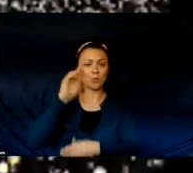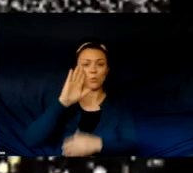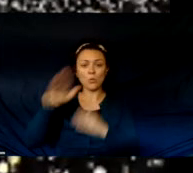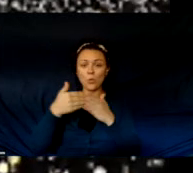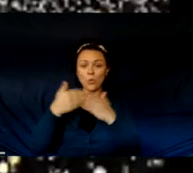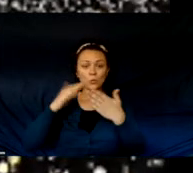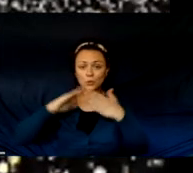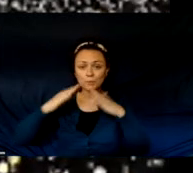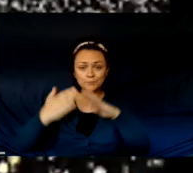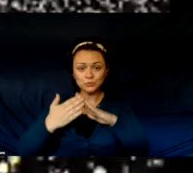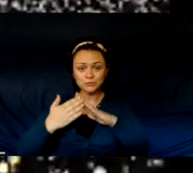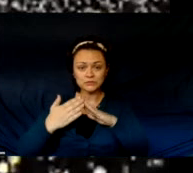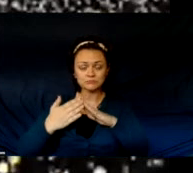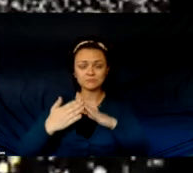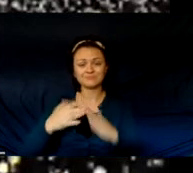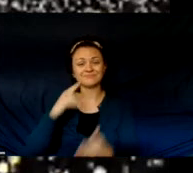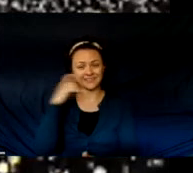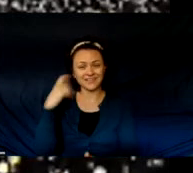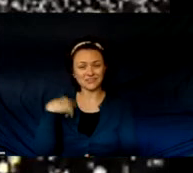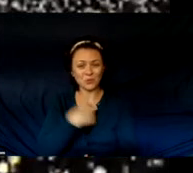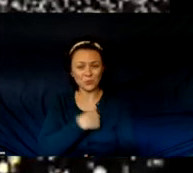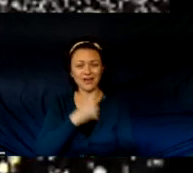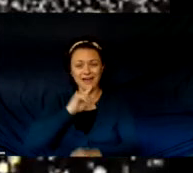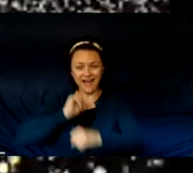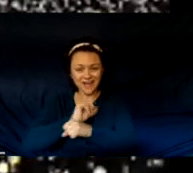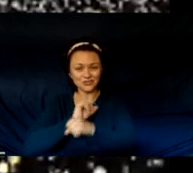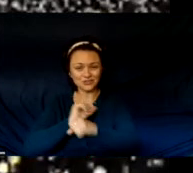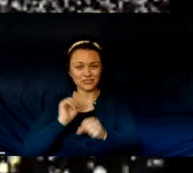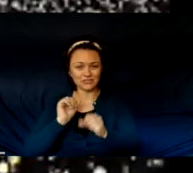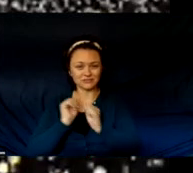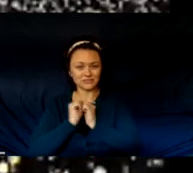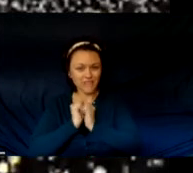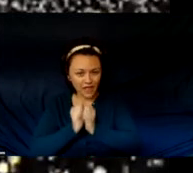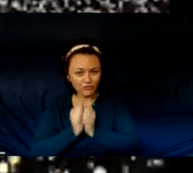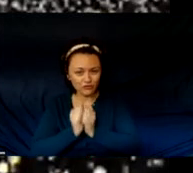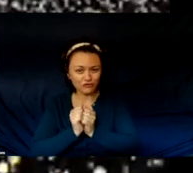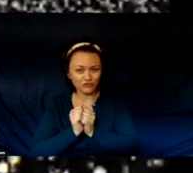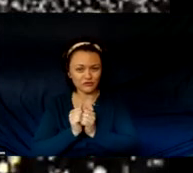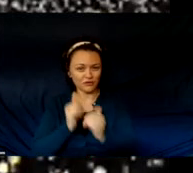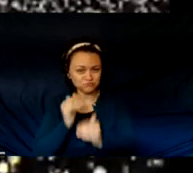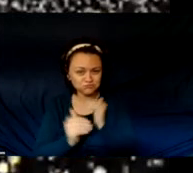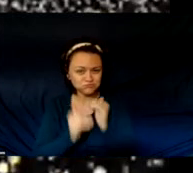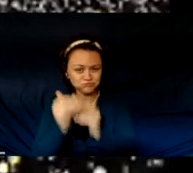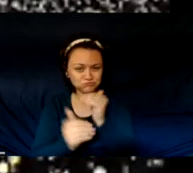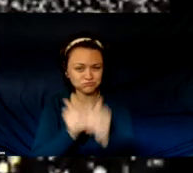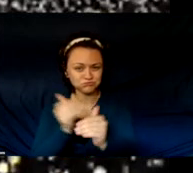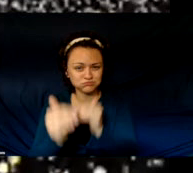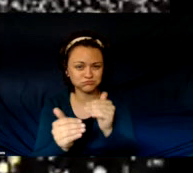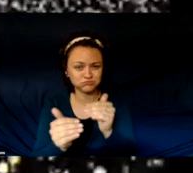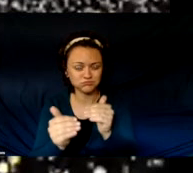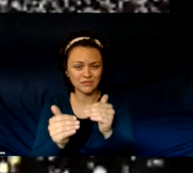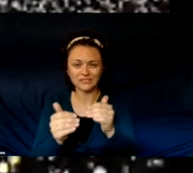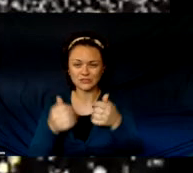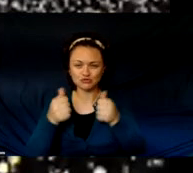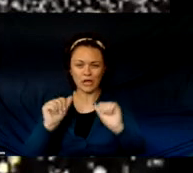because we're actually working together to move the needle. And I think it's one